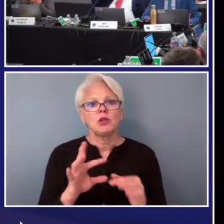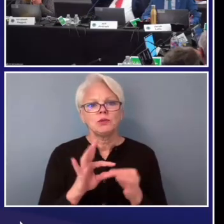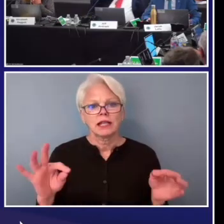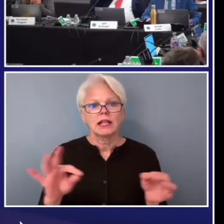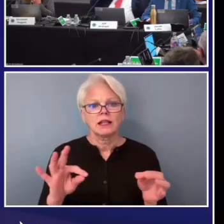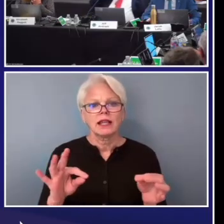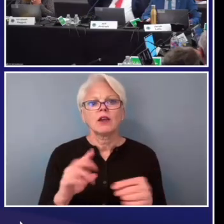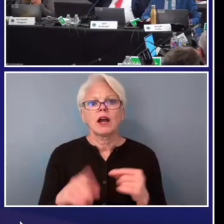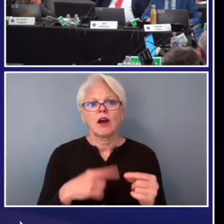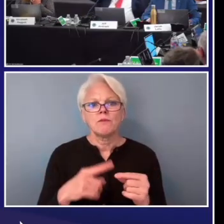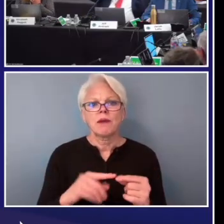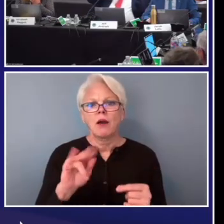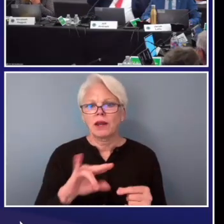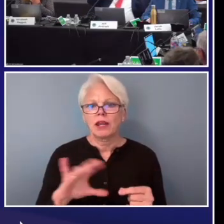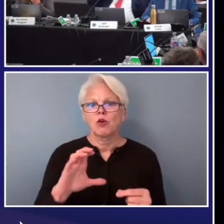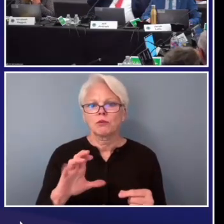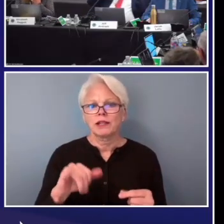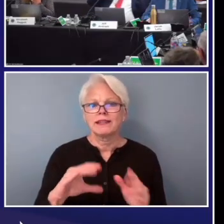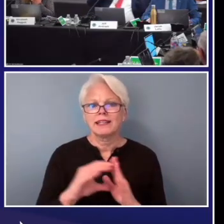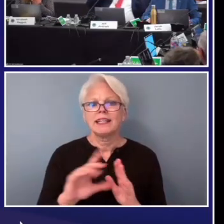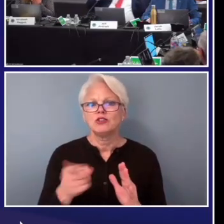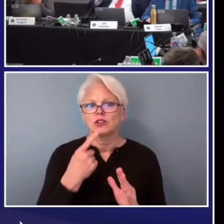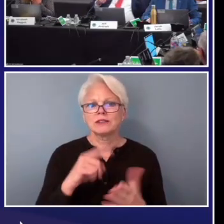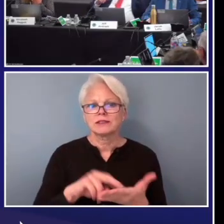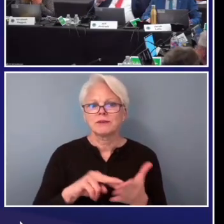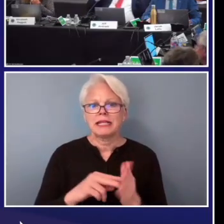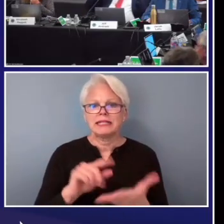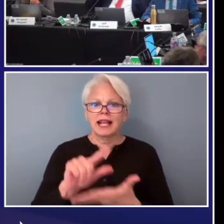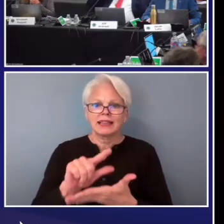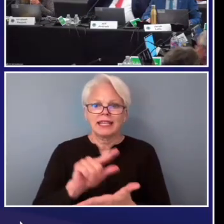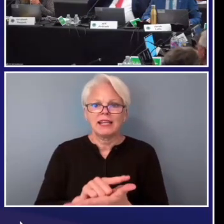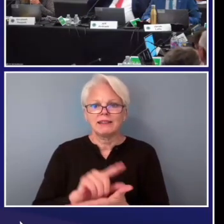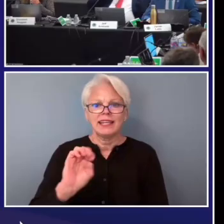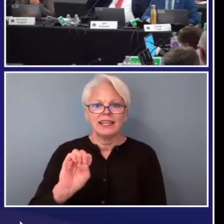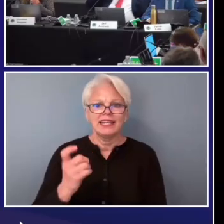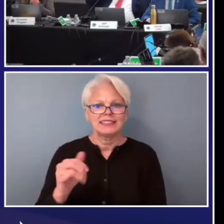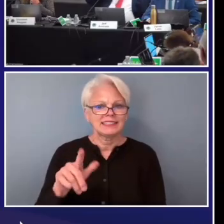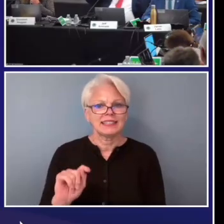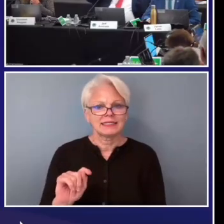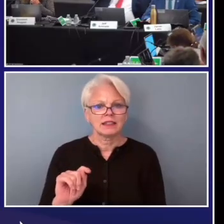incorporation in this section, it really just means legally exist. However, yeah, I think we do need to take that back and